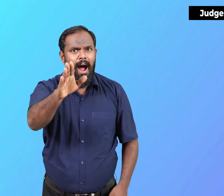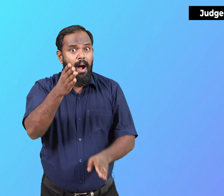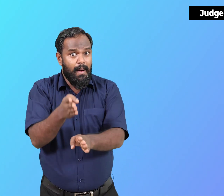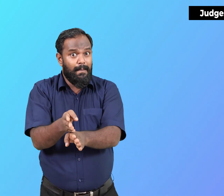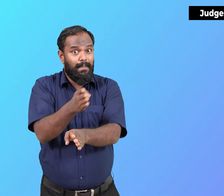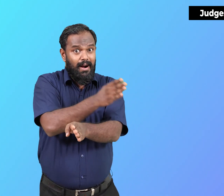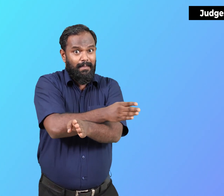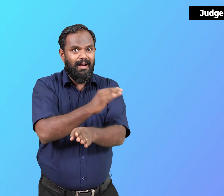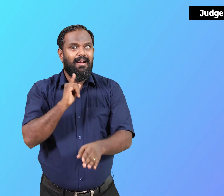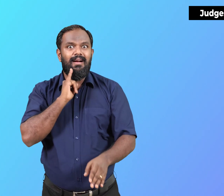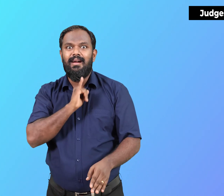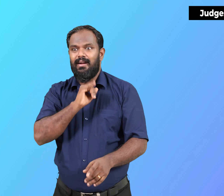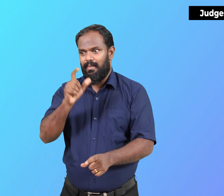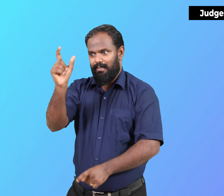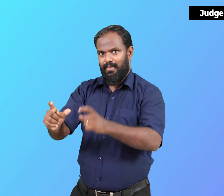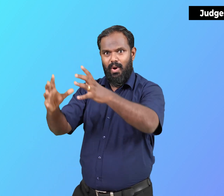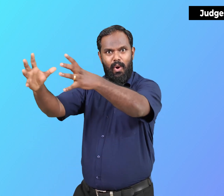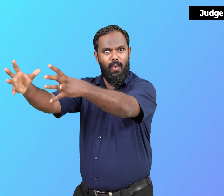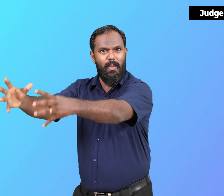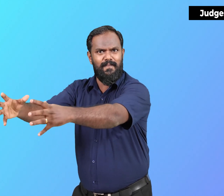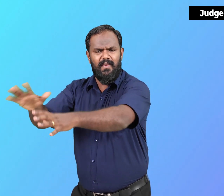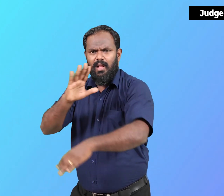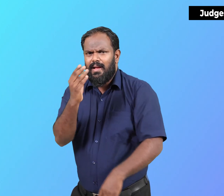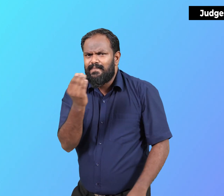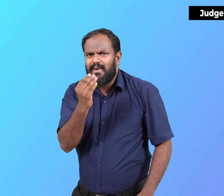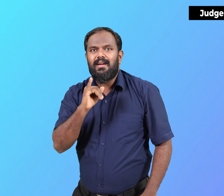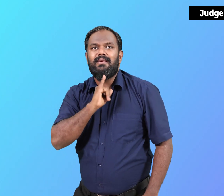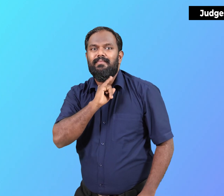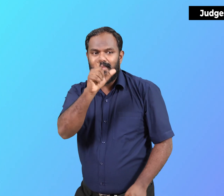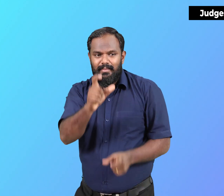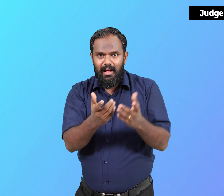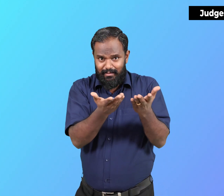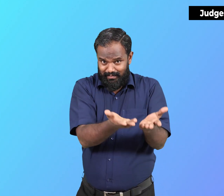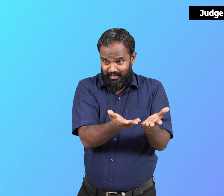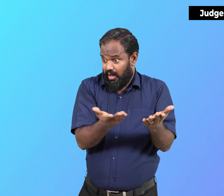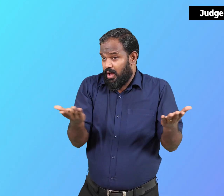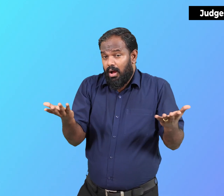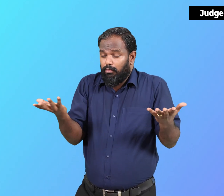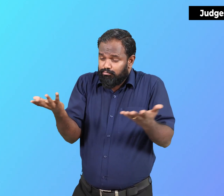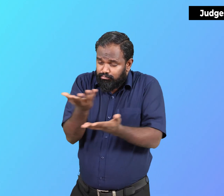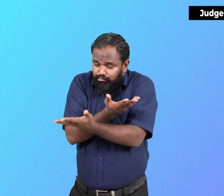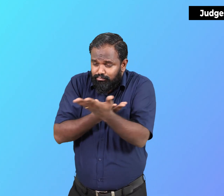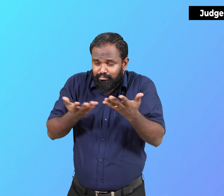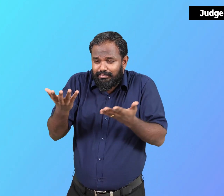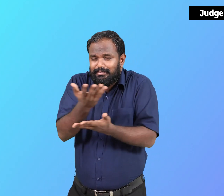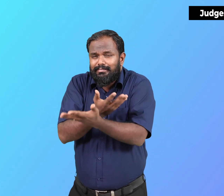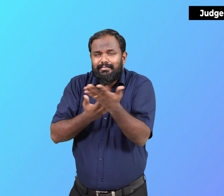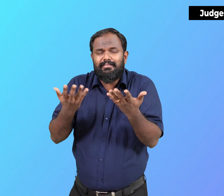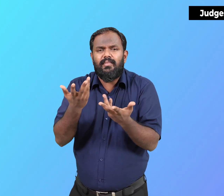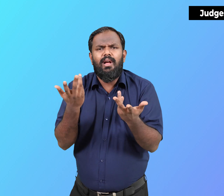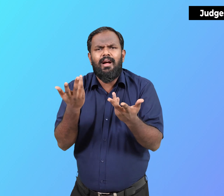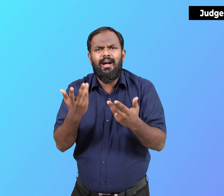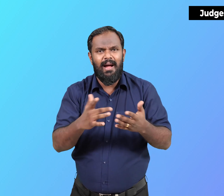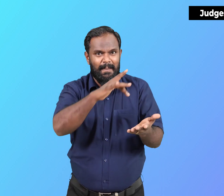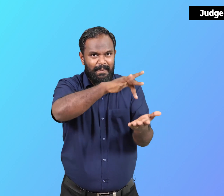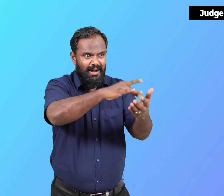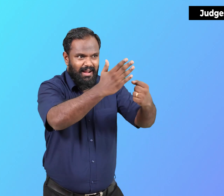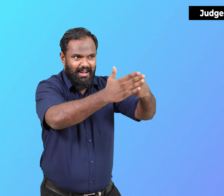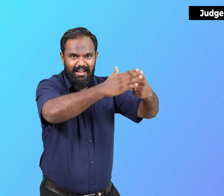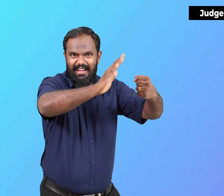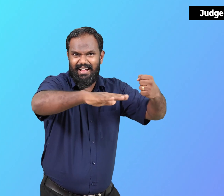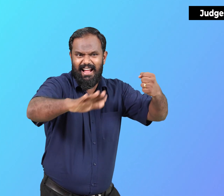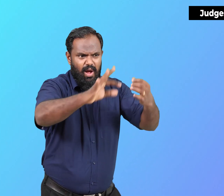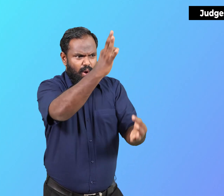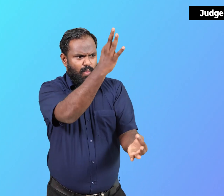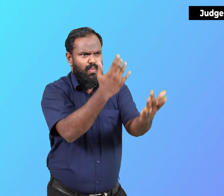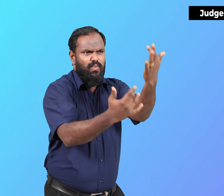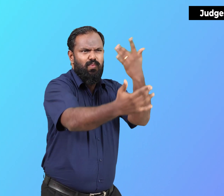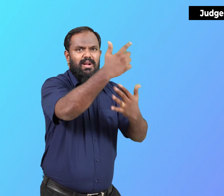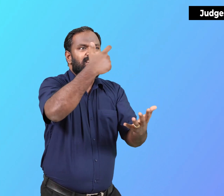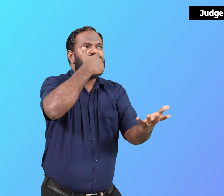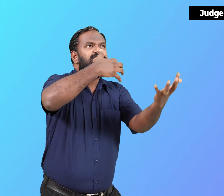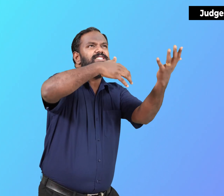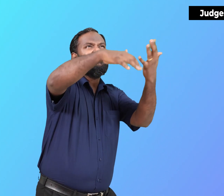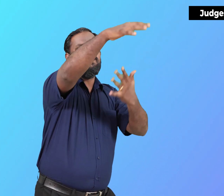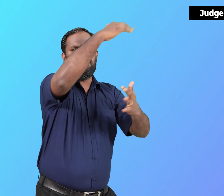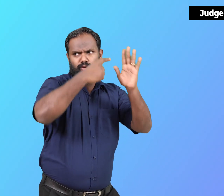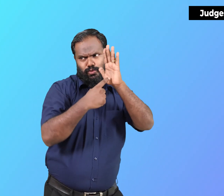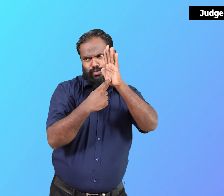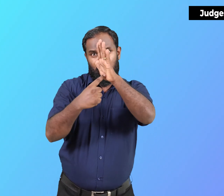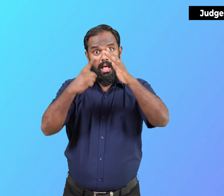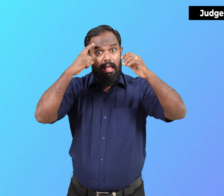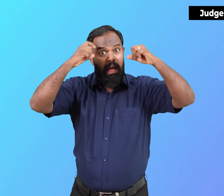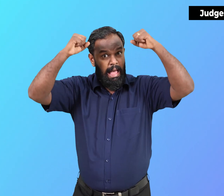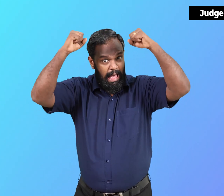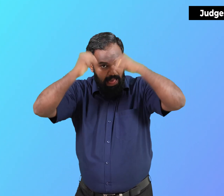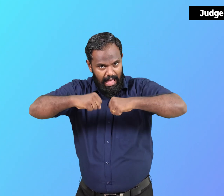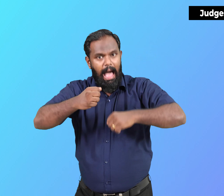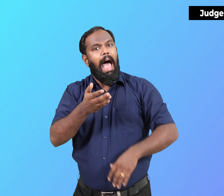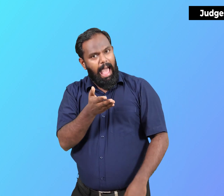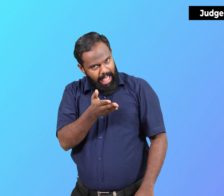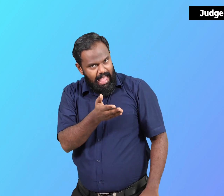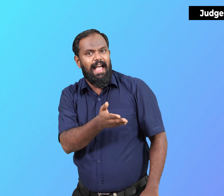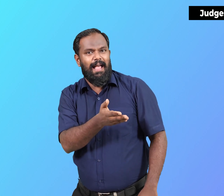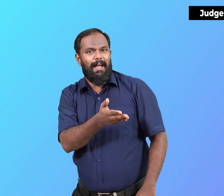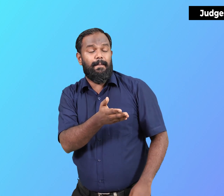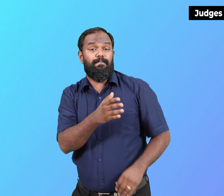Now the men of Israel had made a plan with the men who were hiding. The men who were hiding were supposed to send a special signal. They were supposed to make a big cloud of smoke.